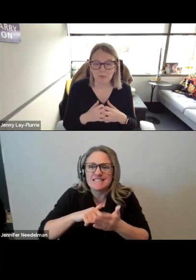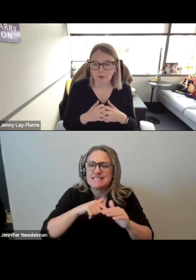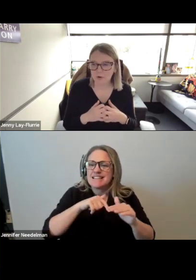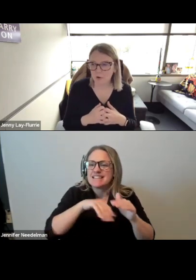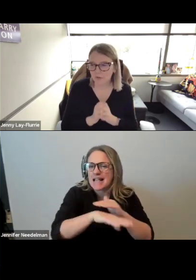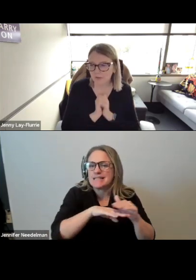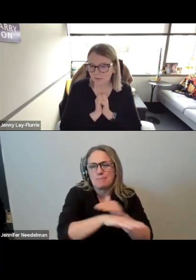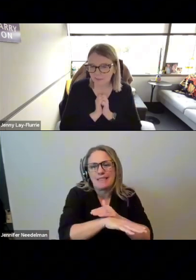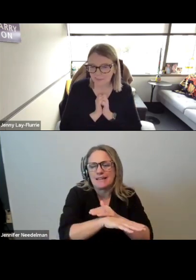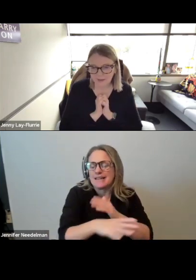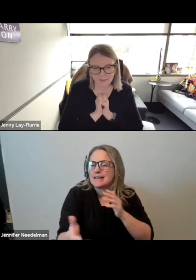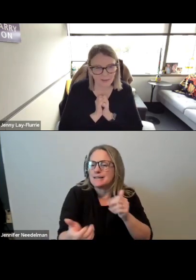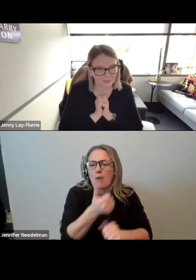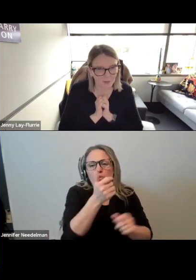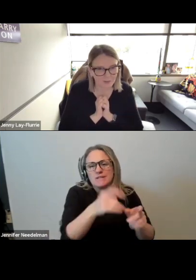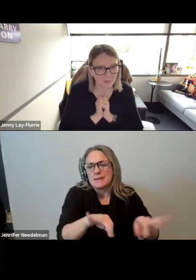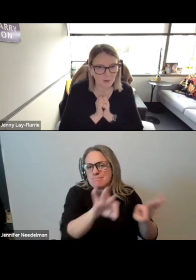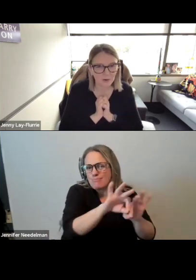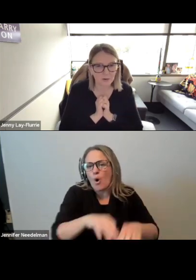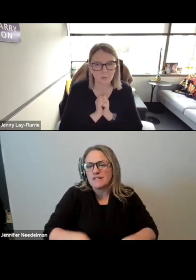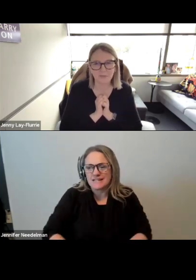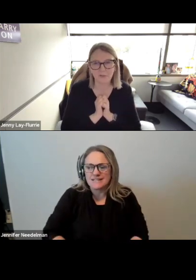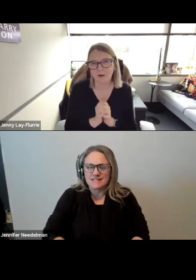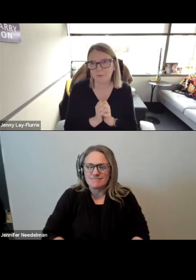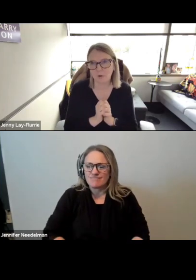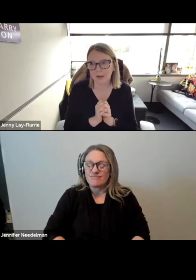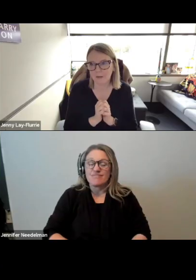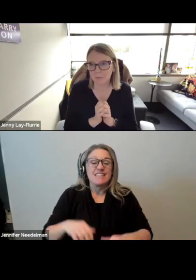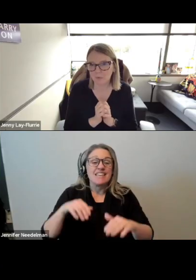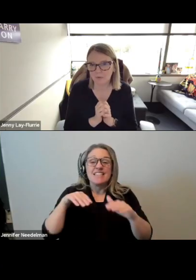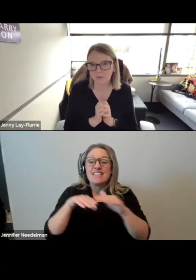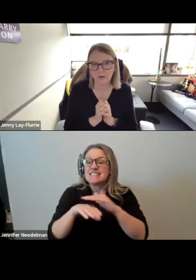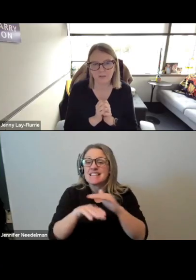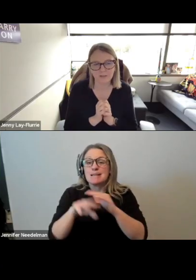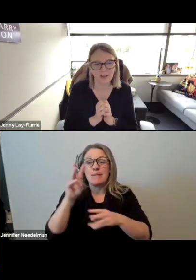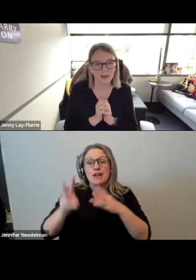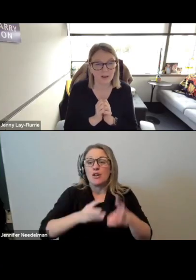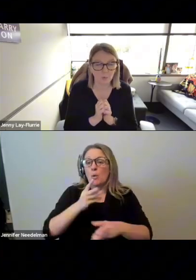but also know that this accessibility world will forever remain important to us.